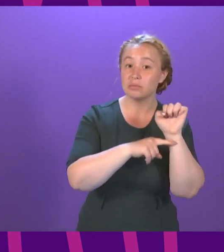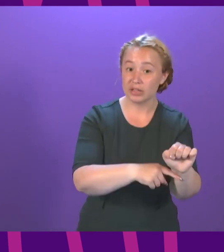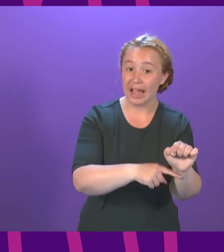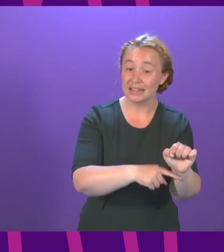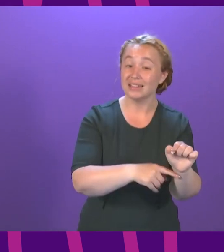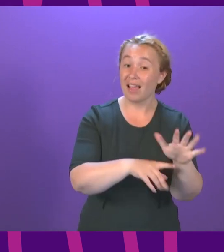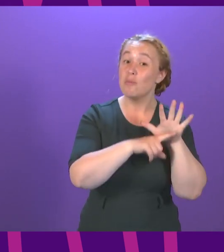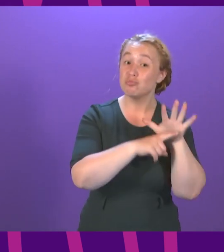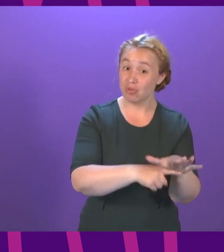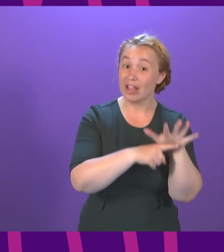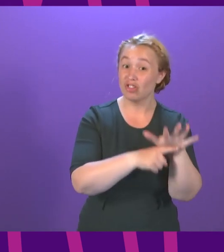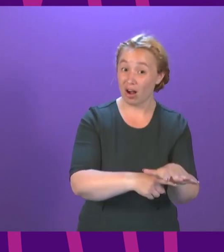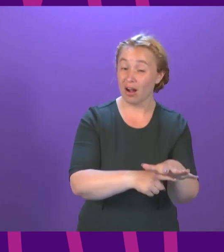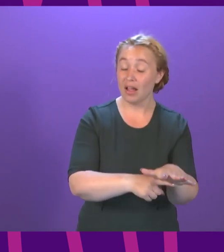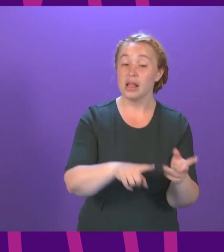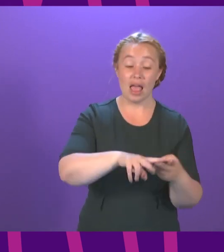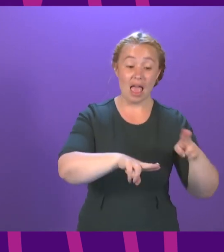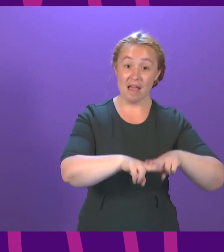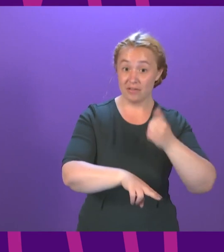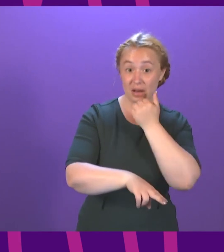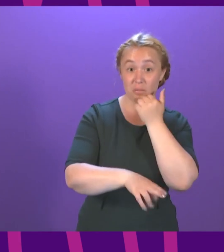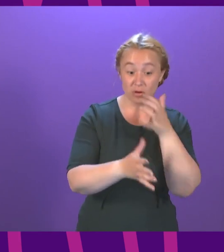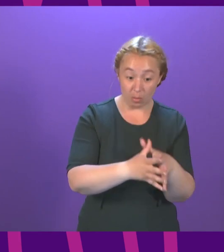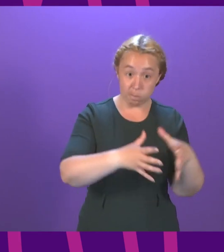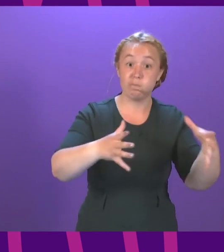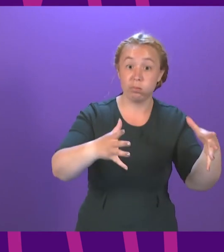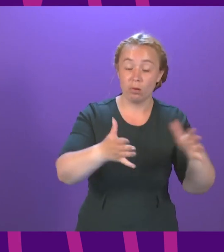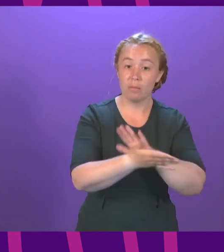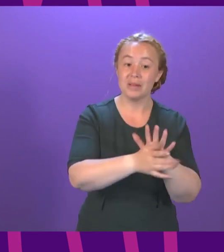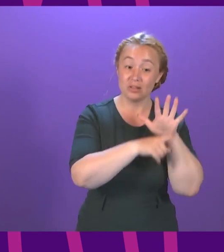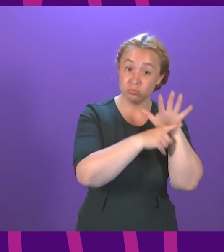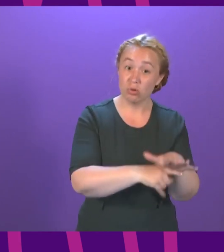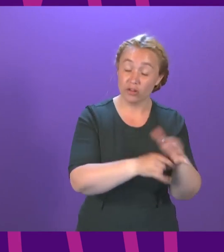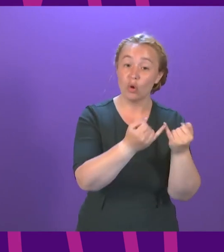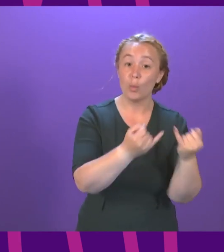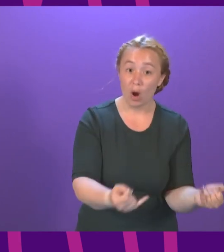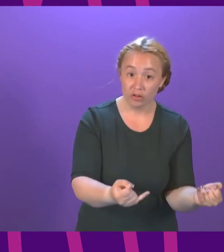are rising. We are making additional resources available as appropriate, and additional staff